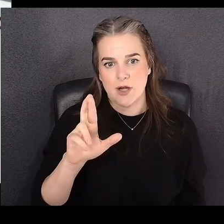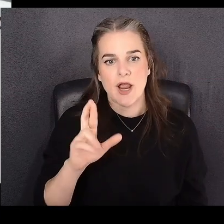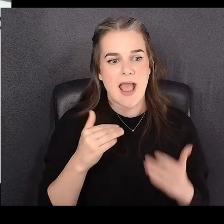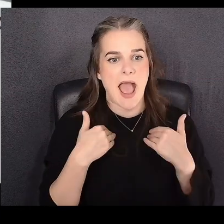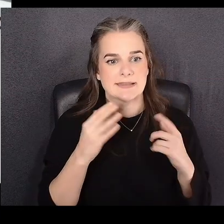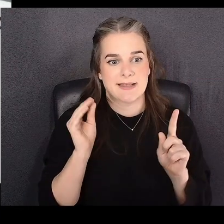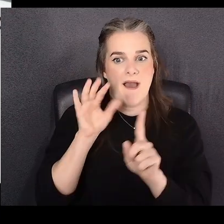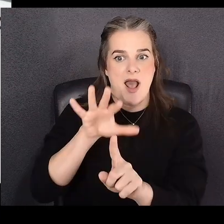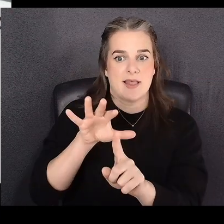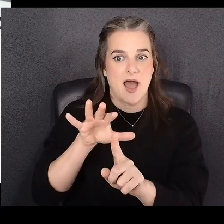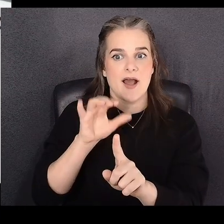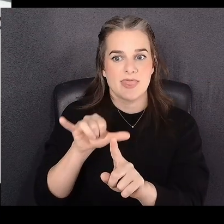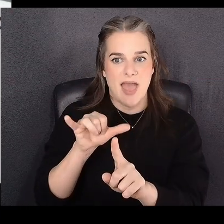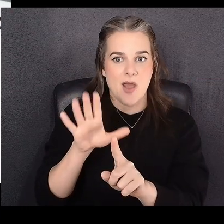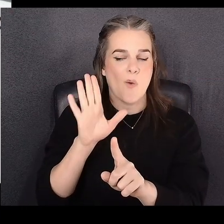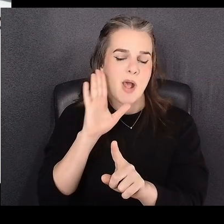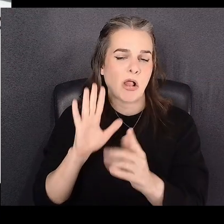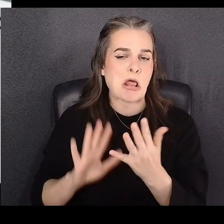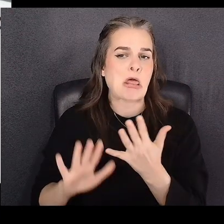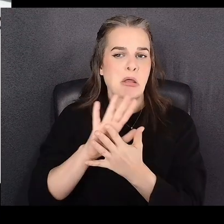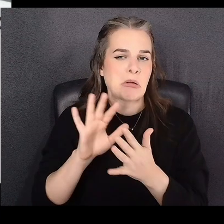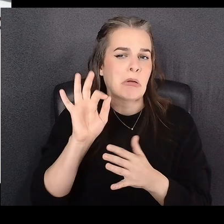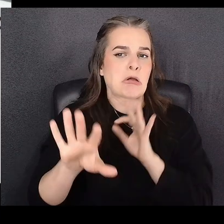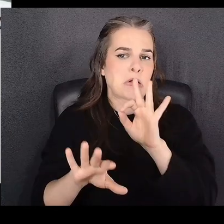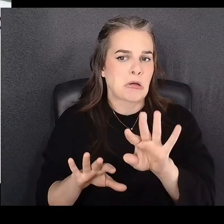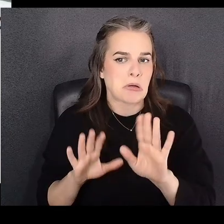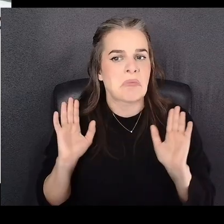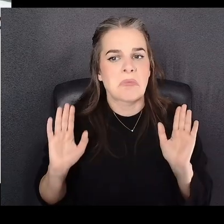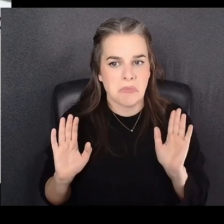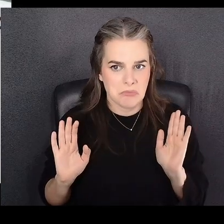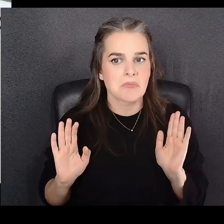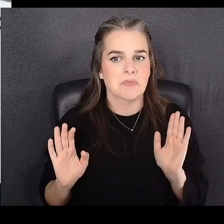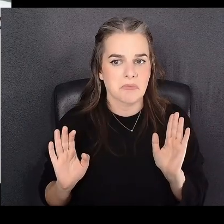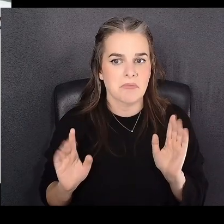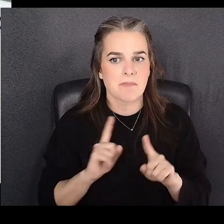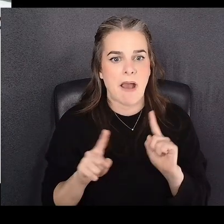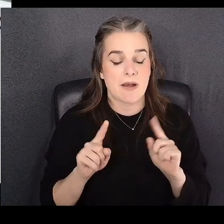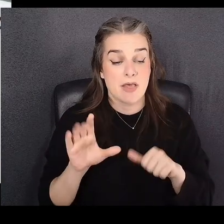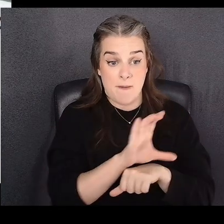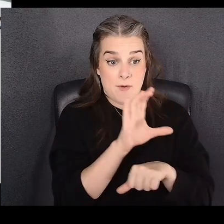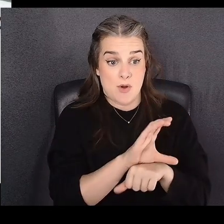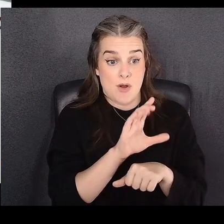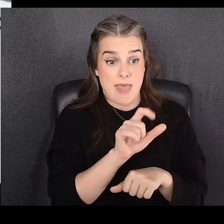so we'll gloss over it real quick. But the computer lab at Inglis does